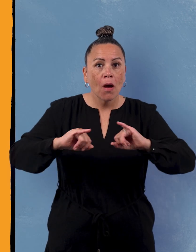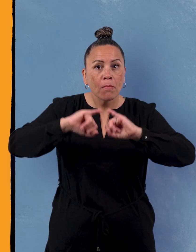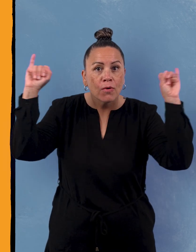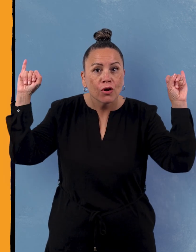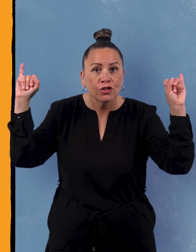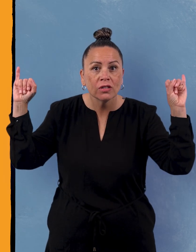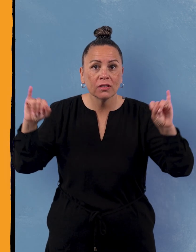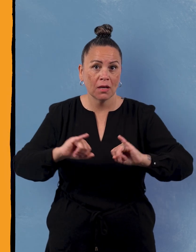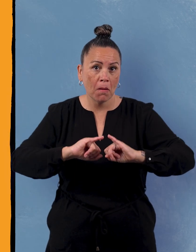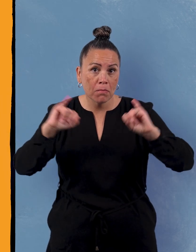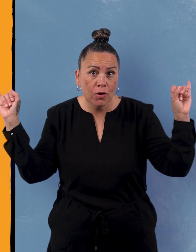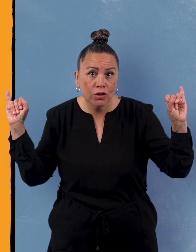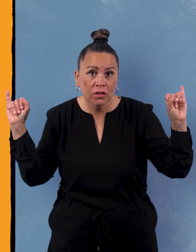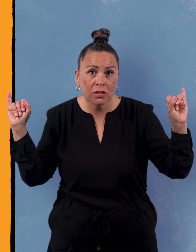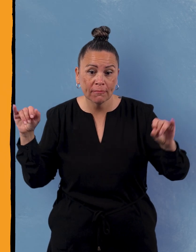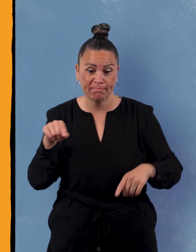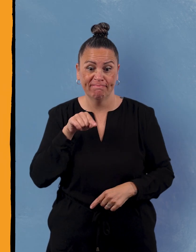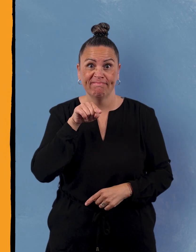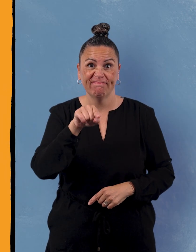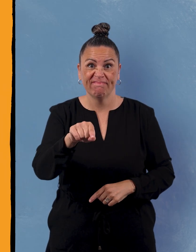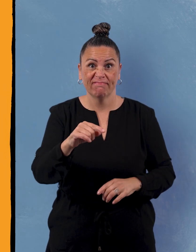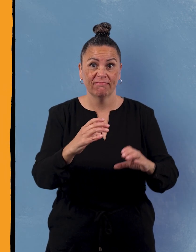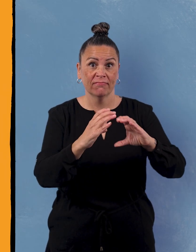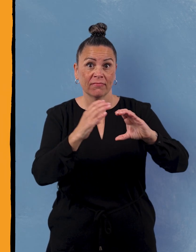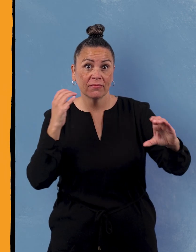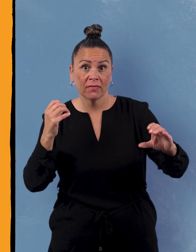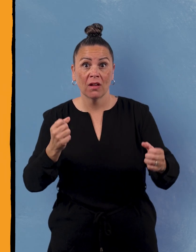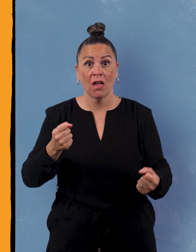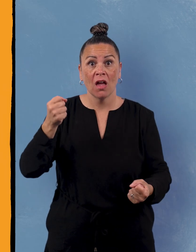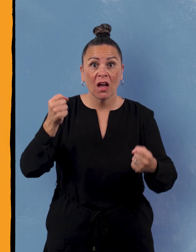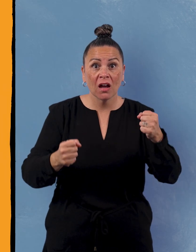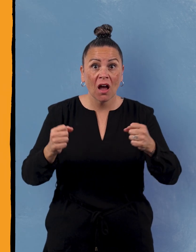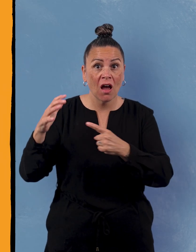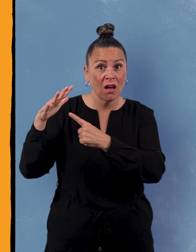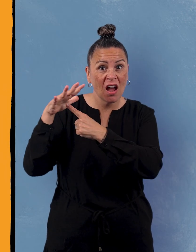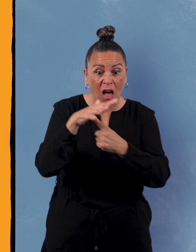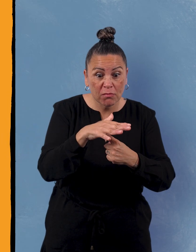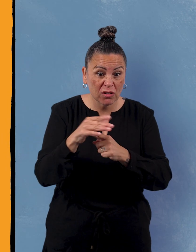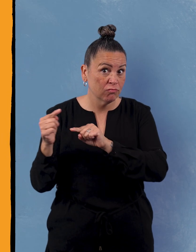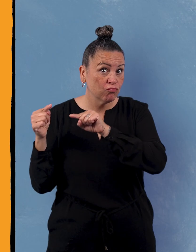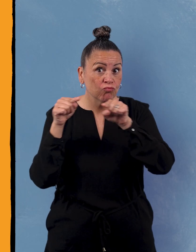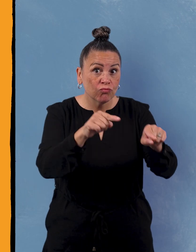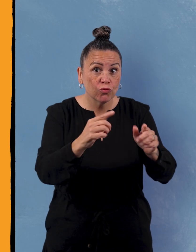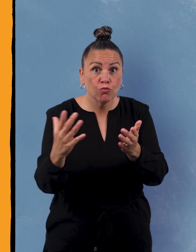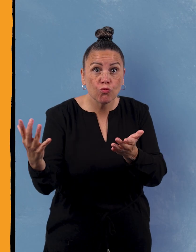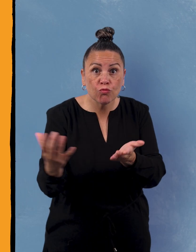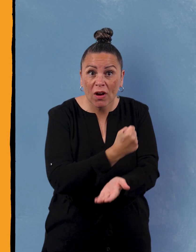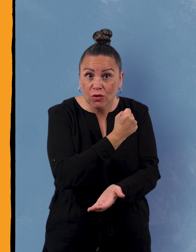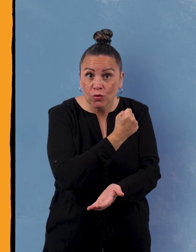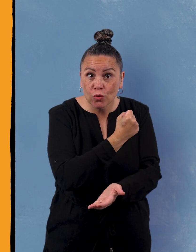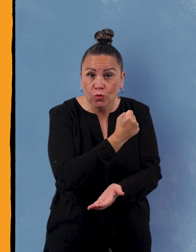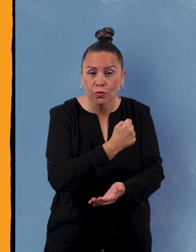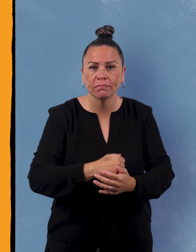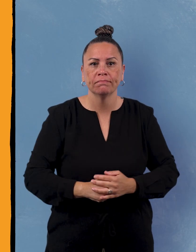Emergency! Emergency! Vehicles to the Rescue